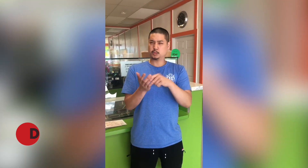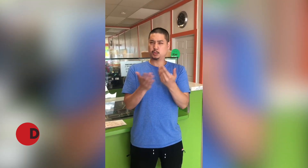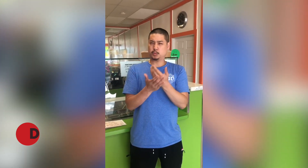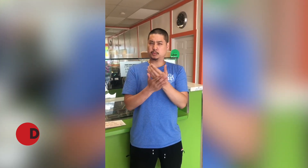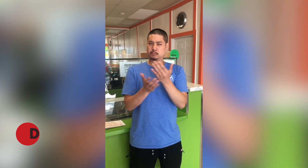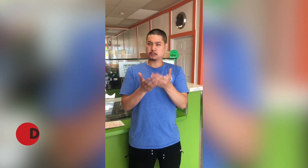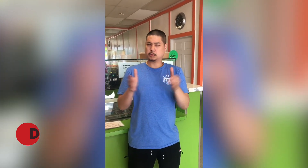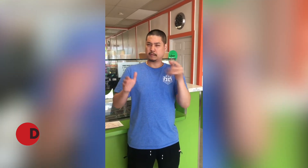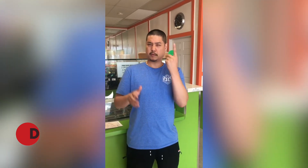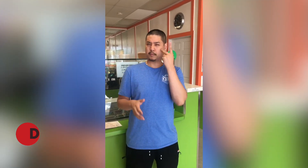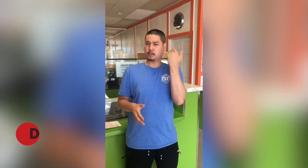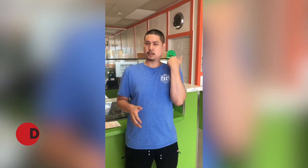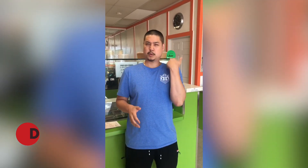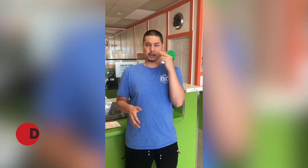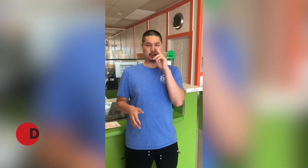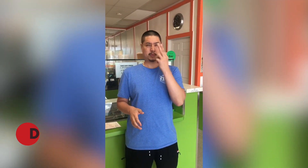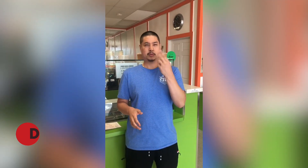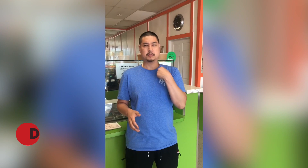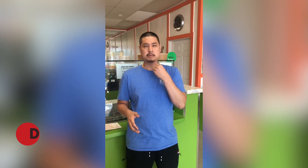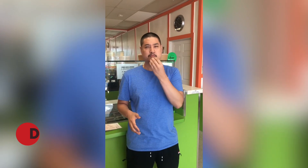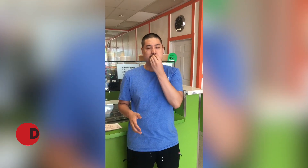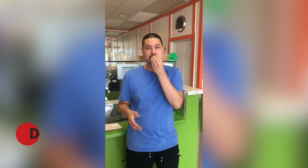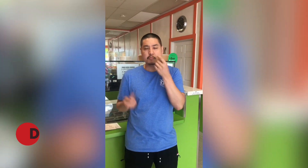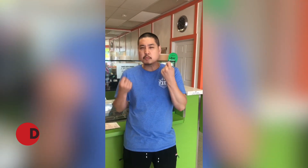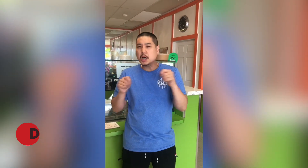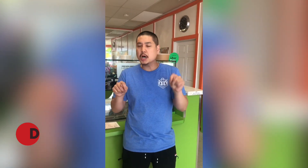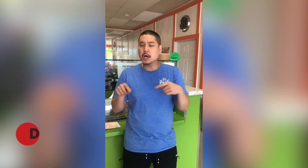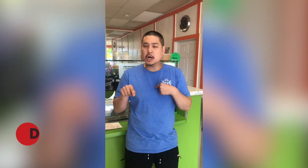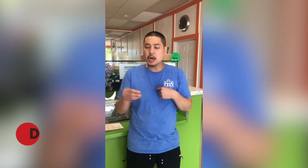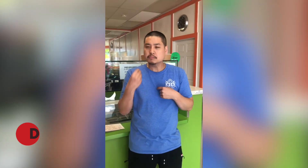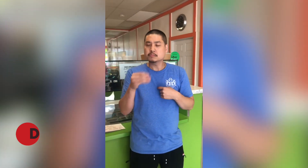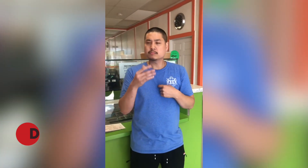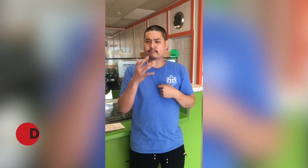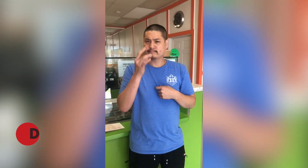I wondered what it was and thought it was unique. I tried it and